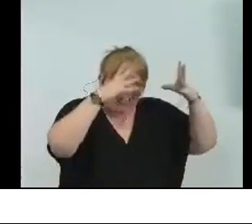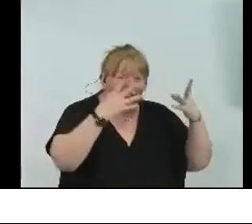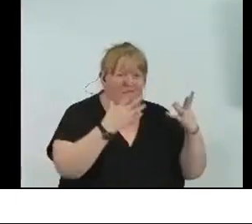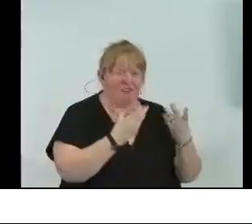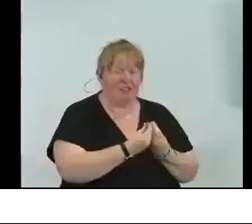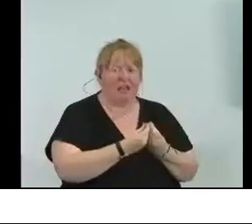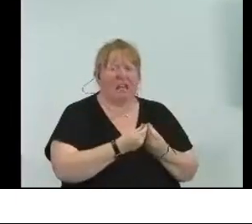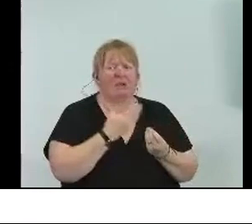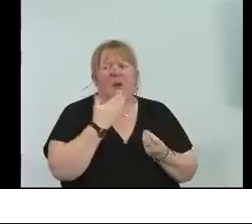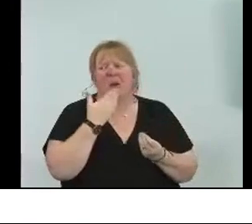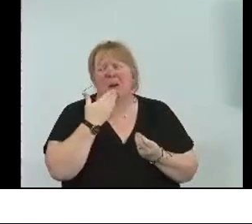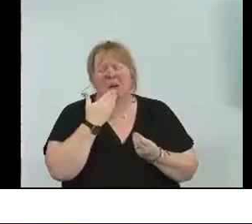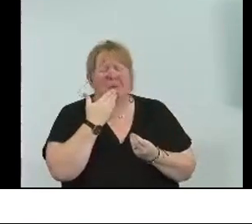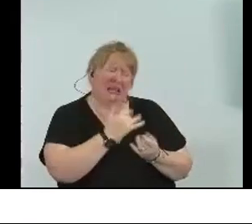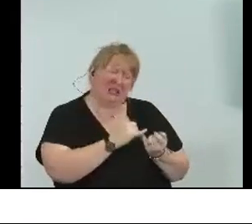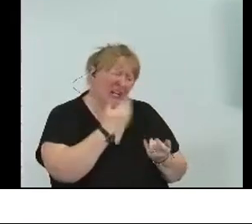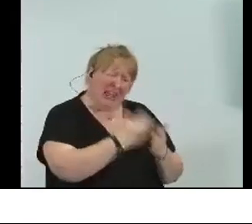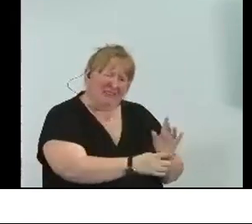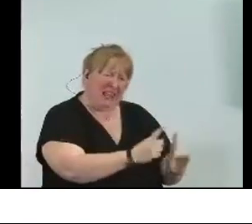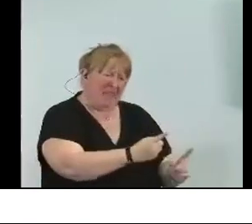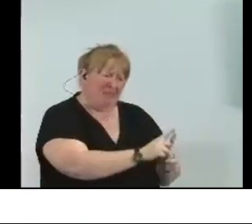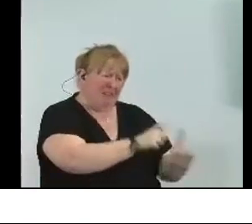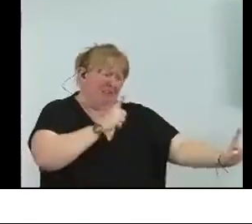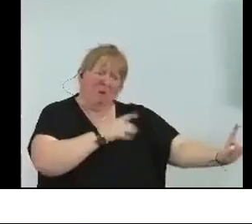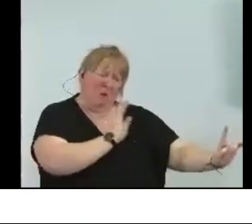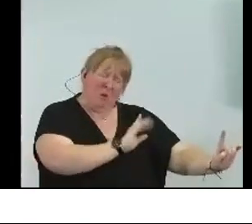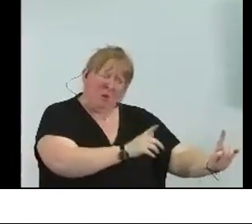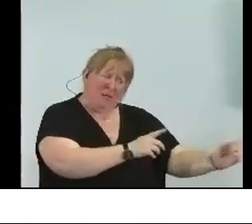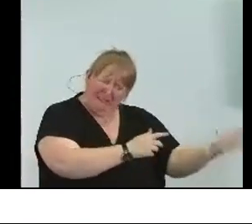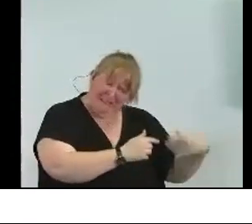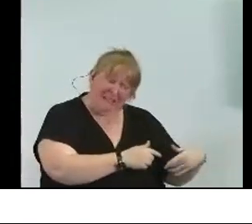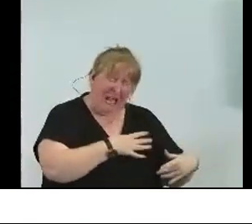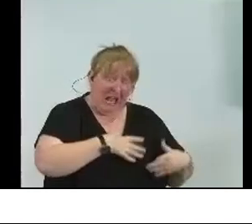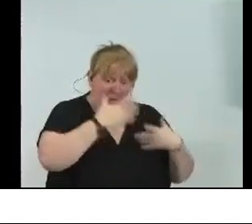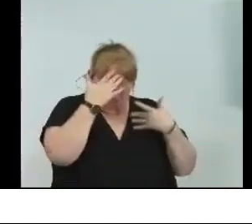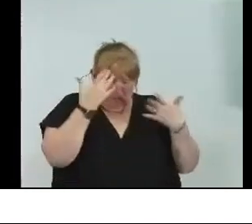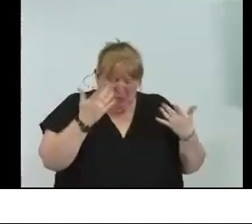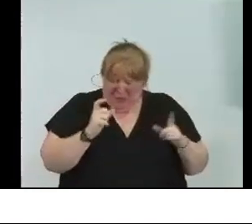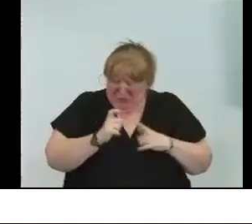So please never leave me and because I won't know what to do.